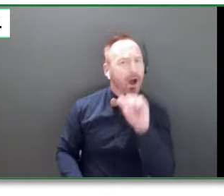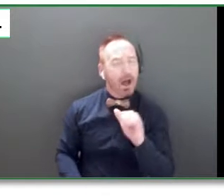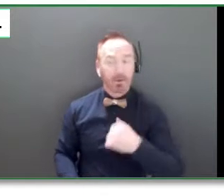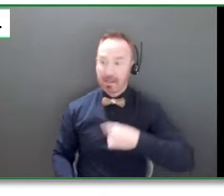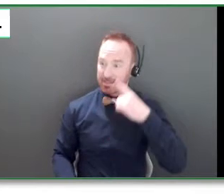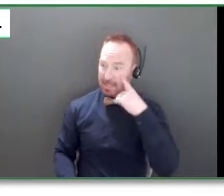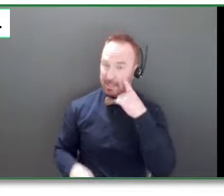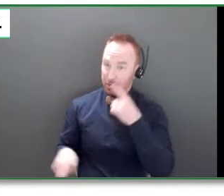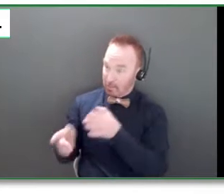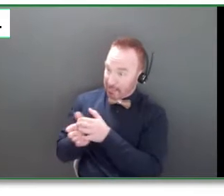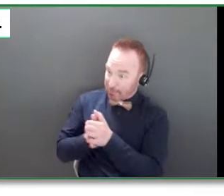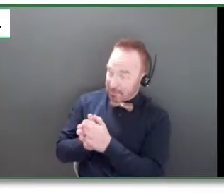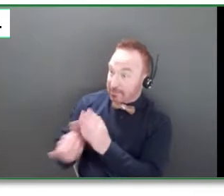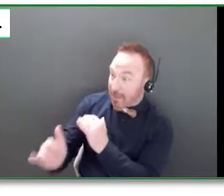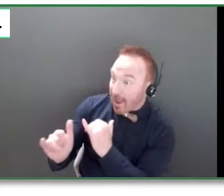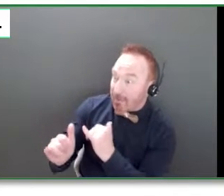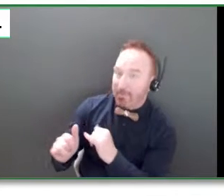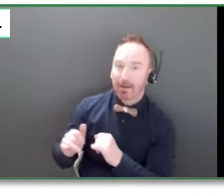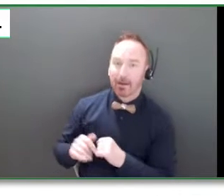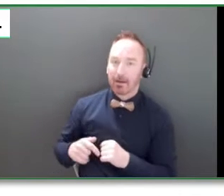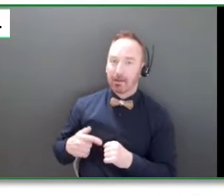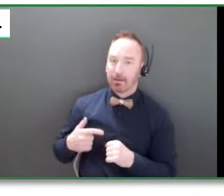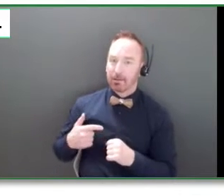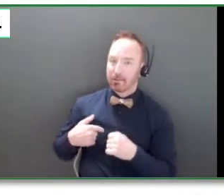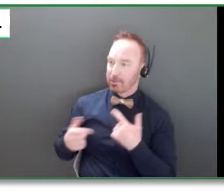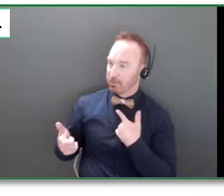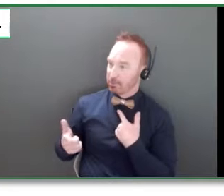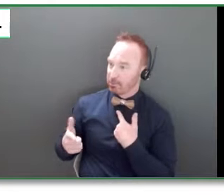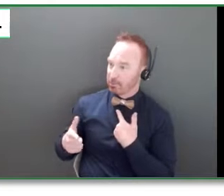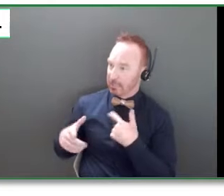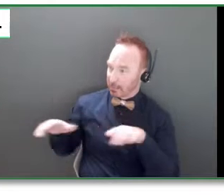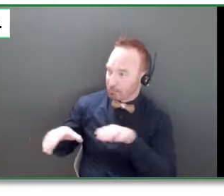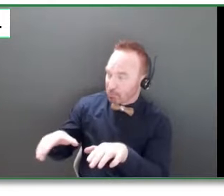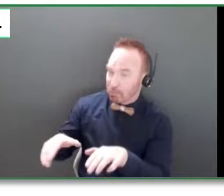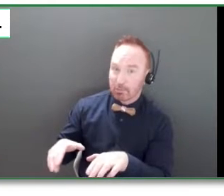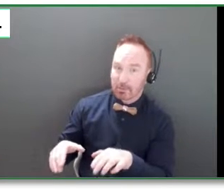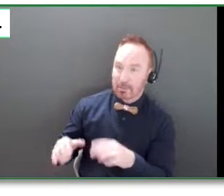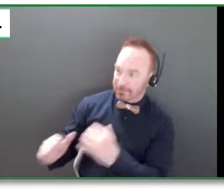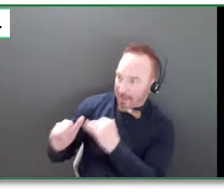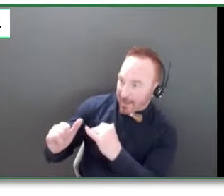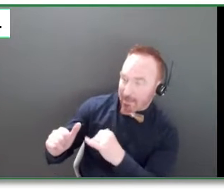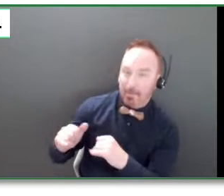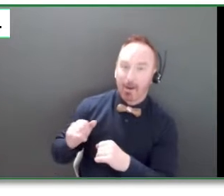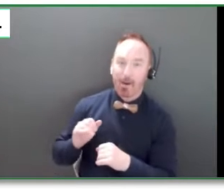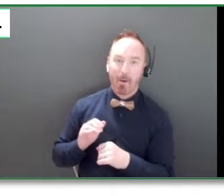same things and can do similar activities.